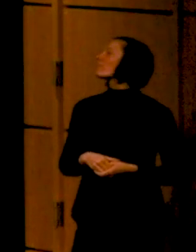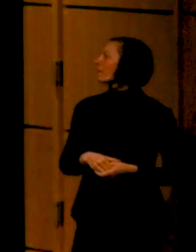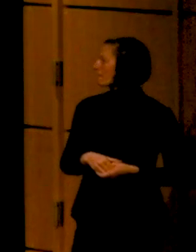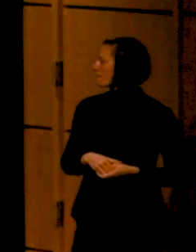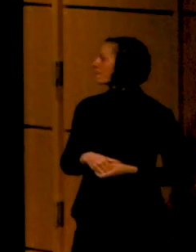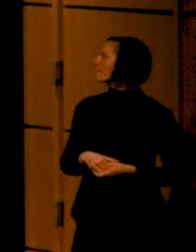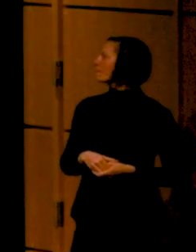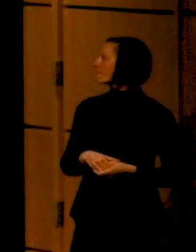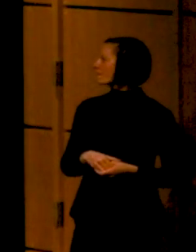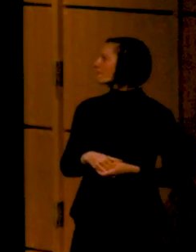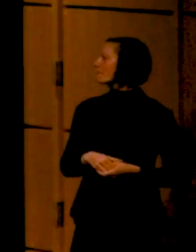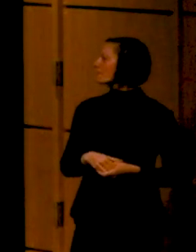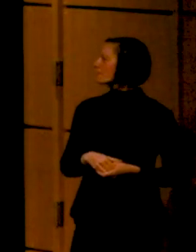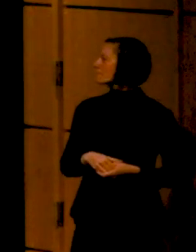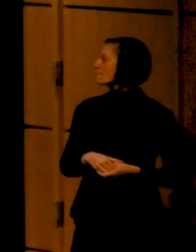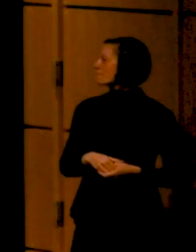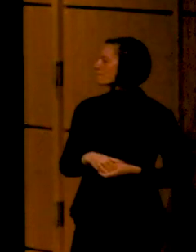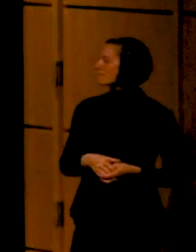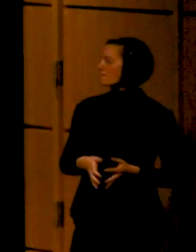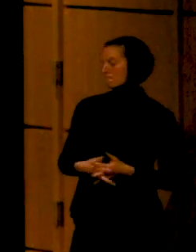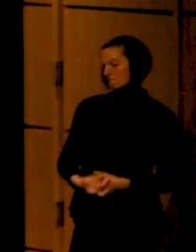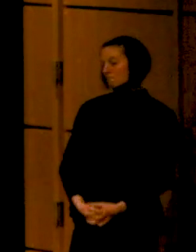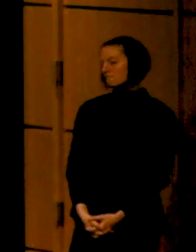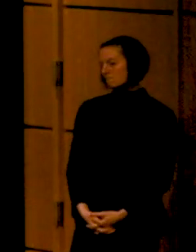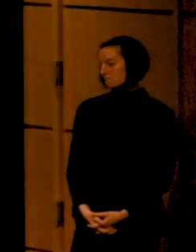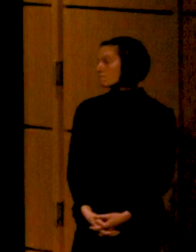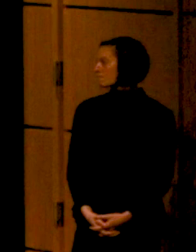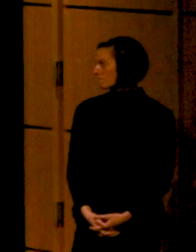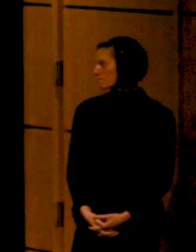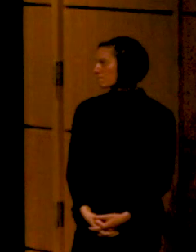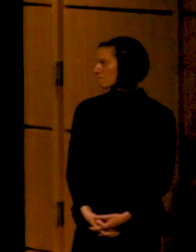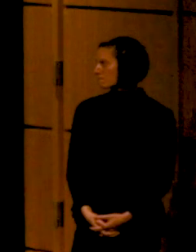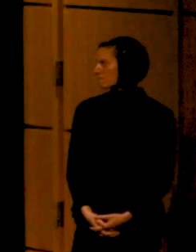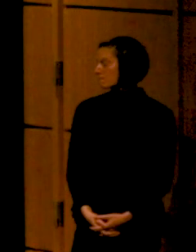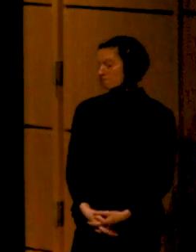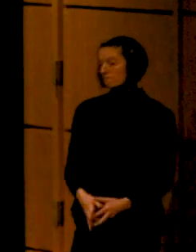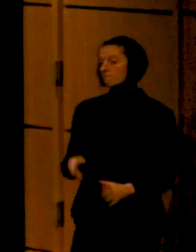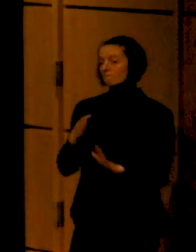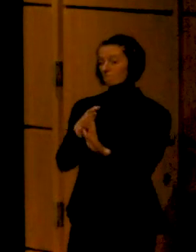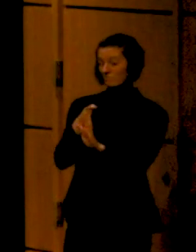One thing that I should tell you is I let you take this in, is that the pre-1980 depictions